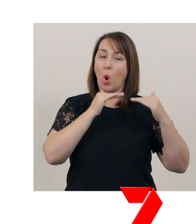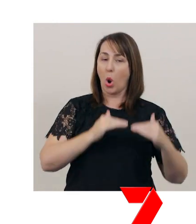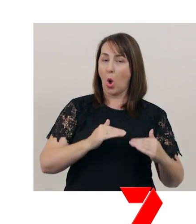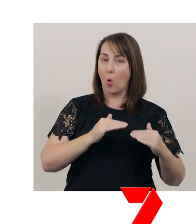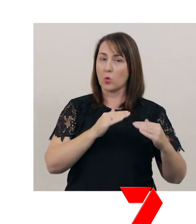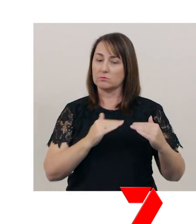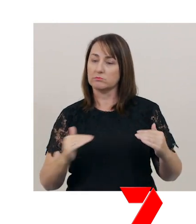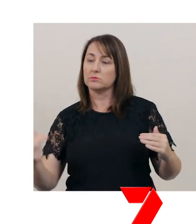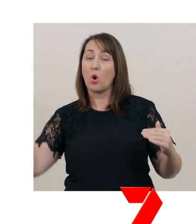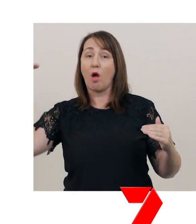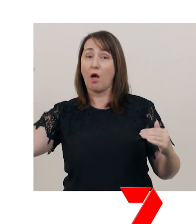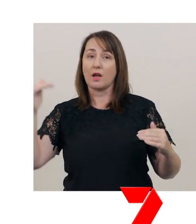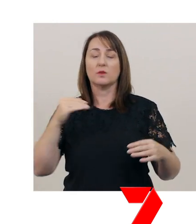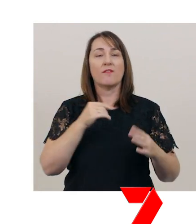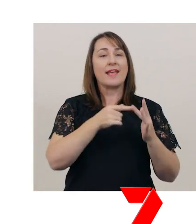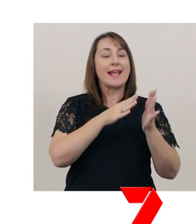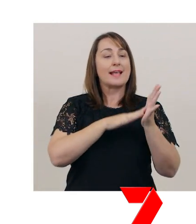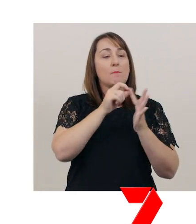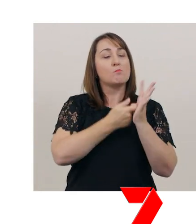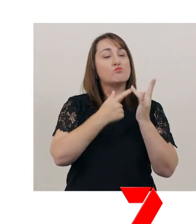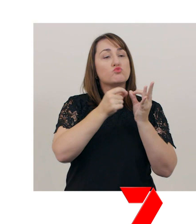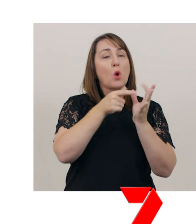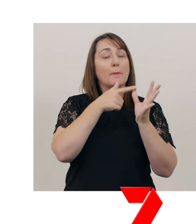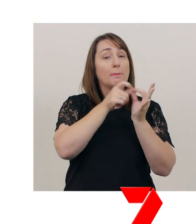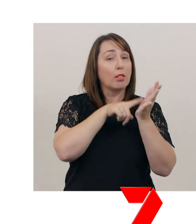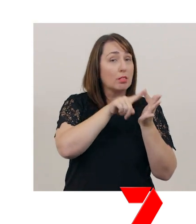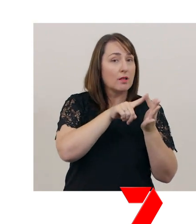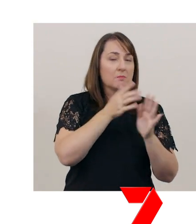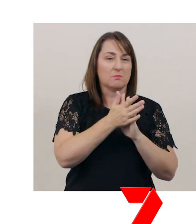we have the words 'improbable', meaning something most likely won't happen,